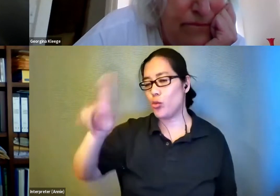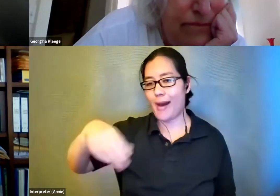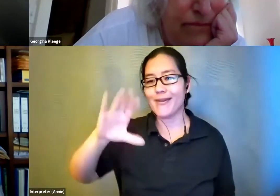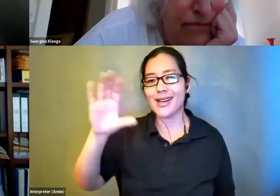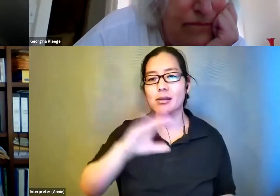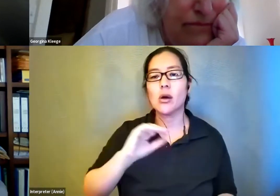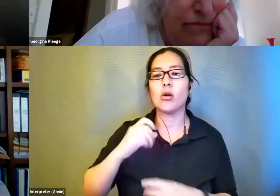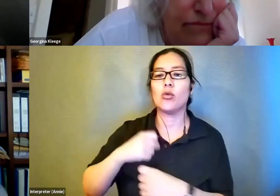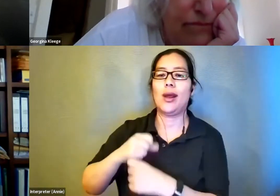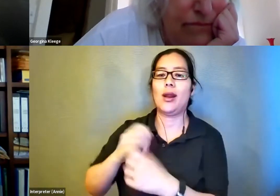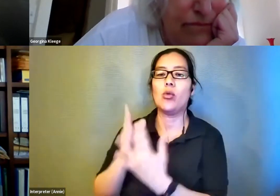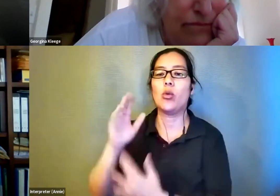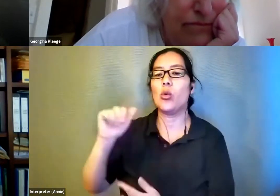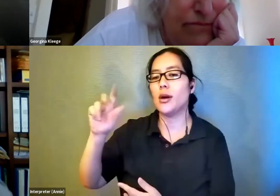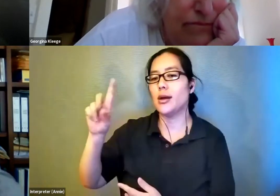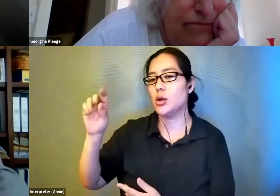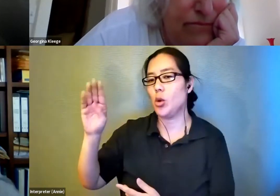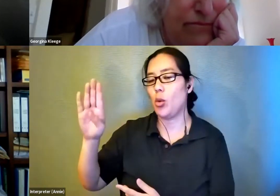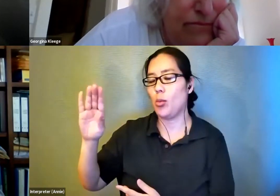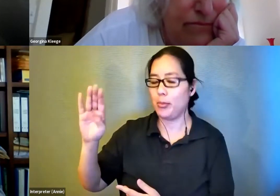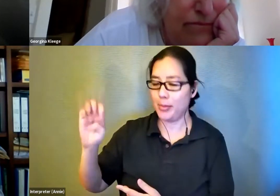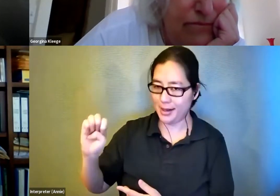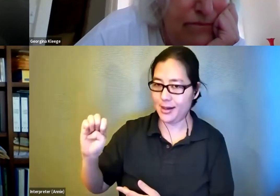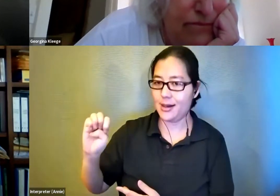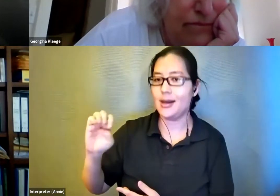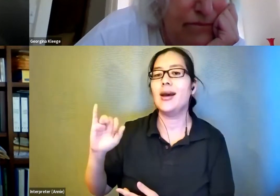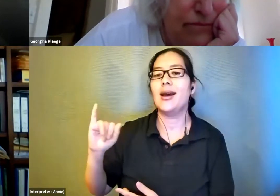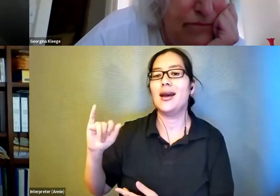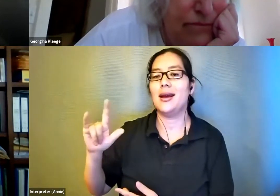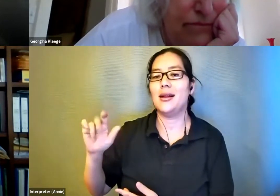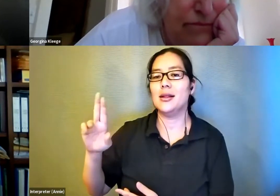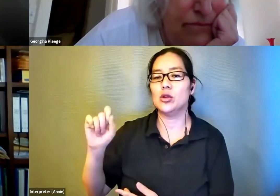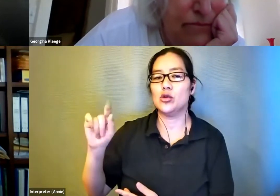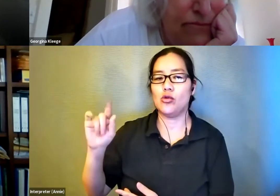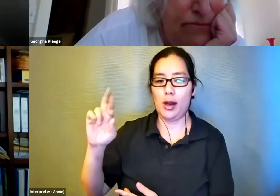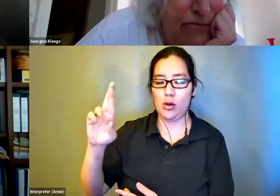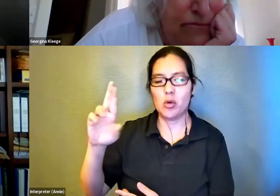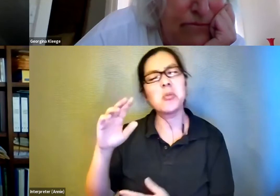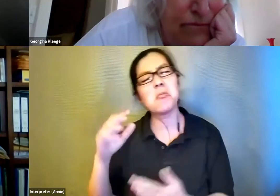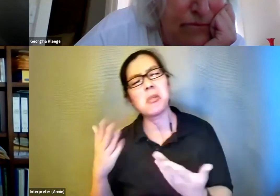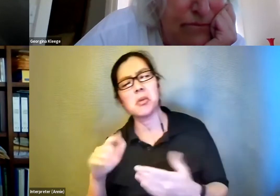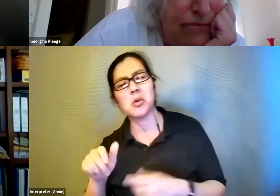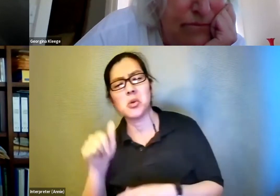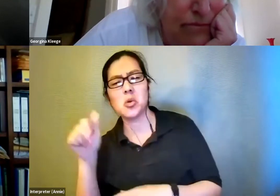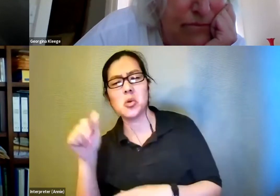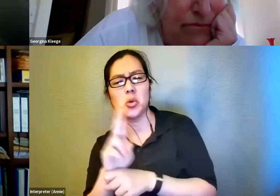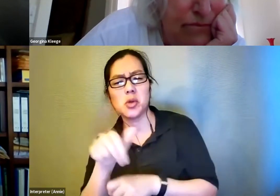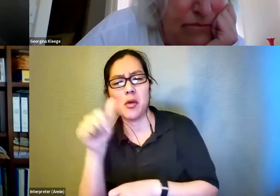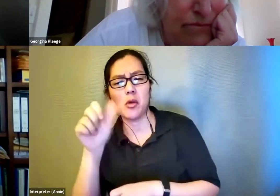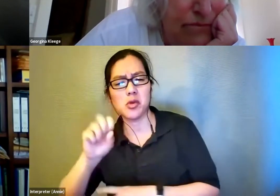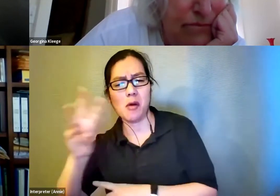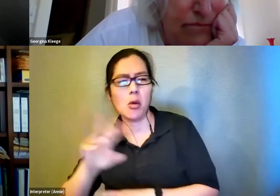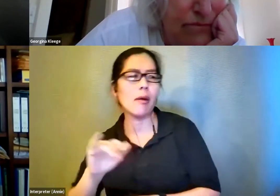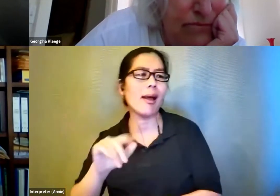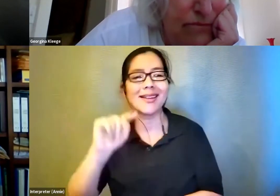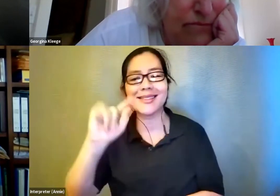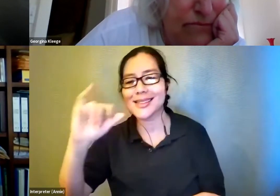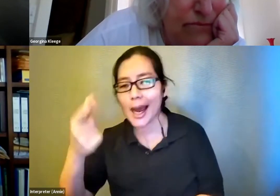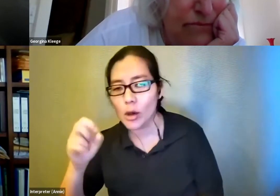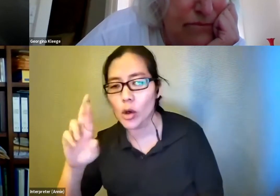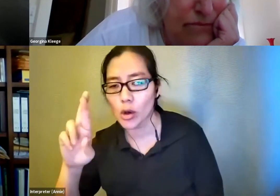as tiger designer. Most of our pieces are embossed on paper using graphic imbossers from